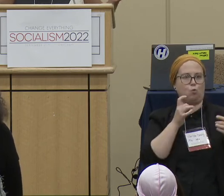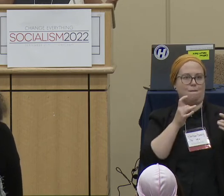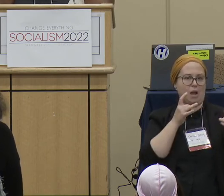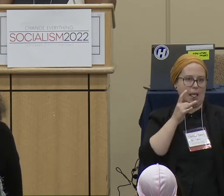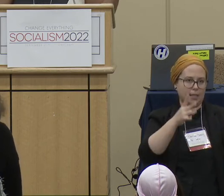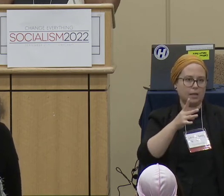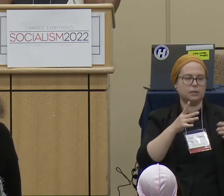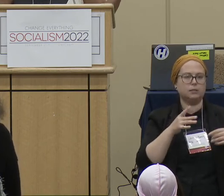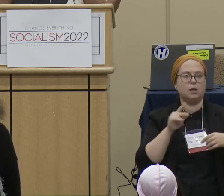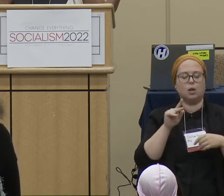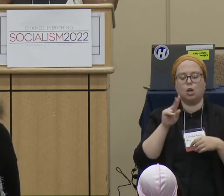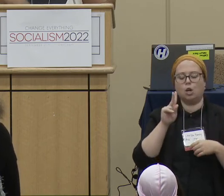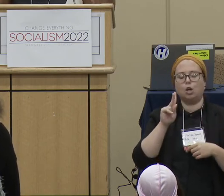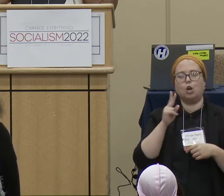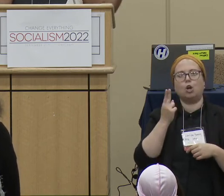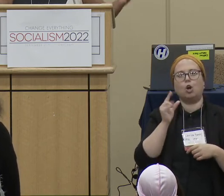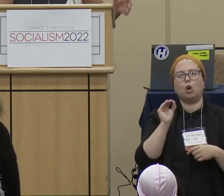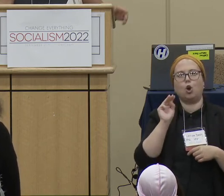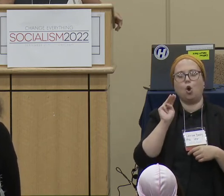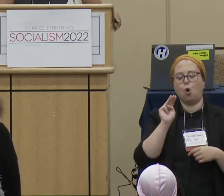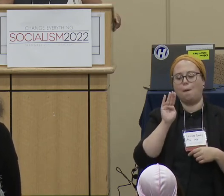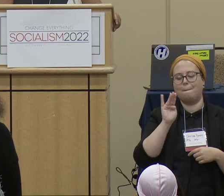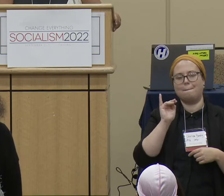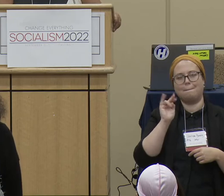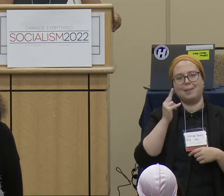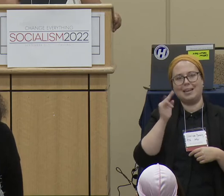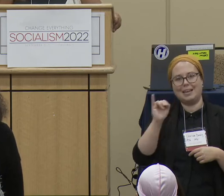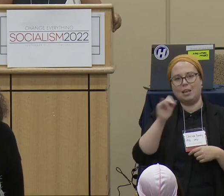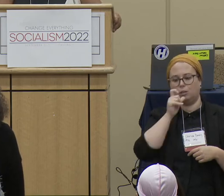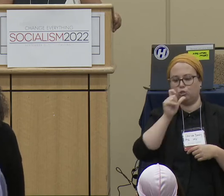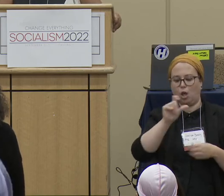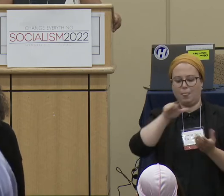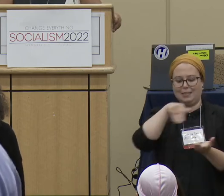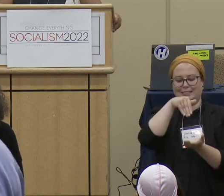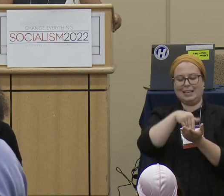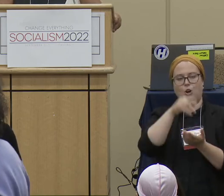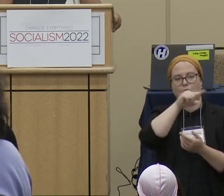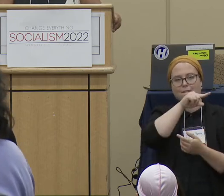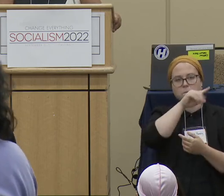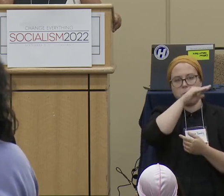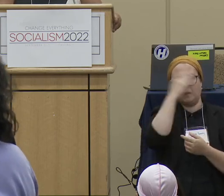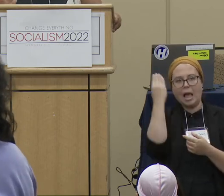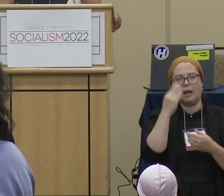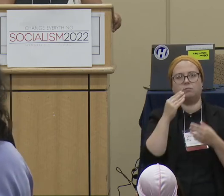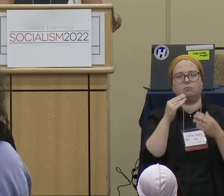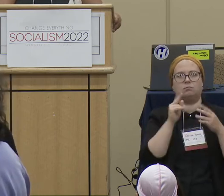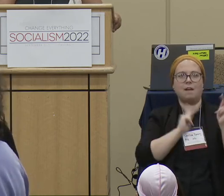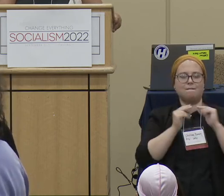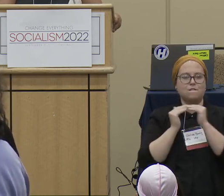south. So, Combahee is not the, you know , epicenter of Black